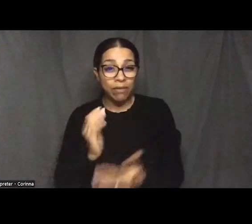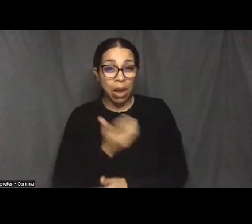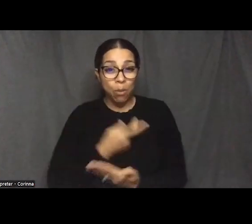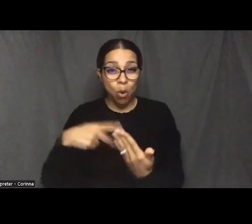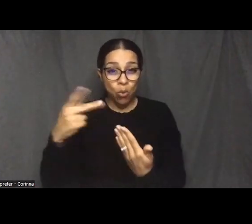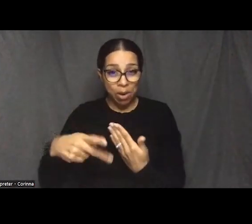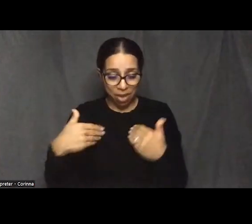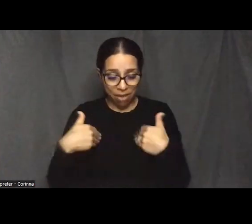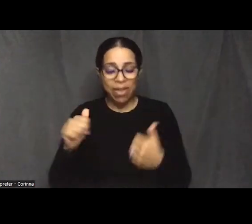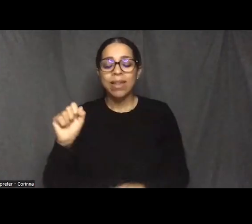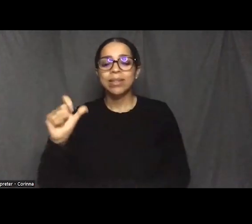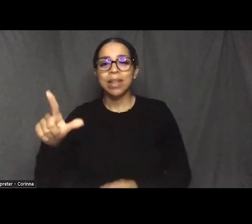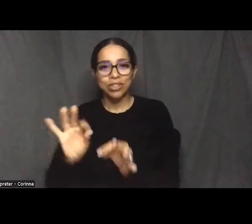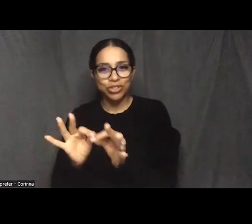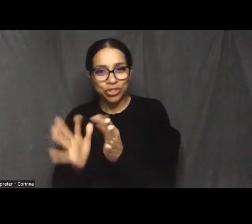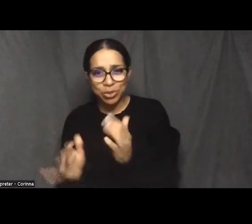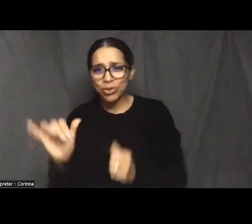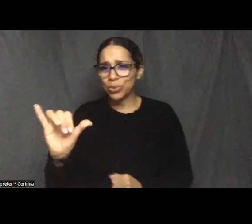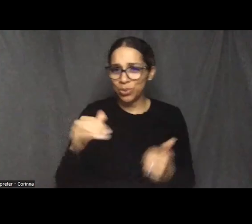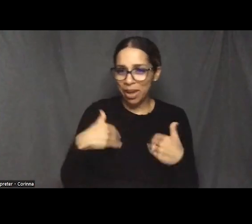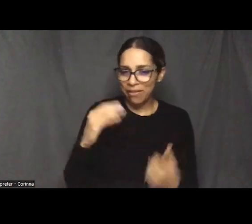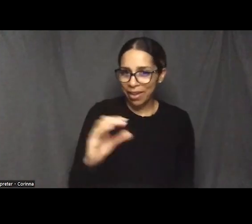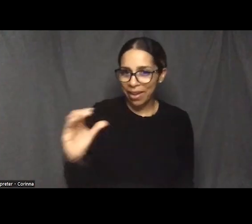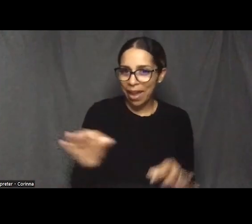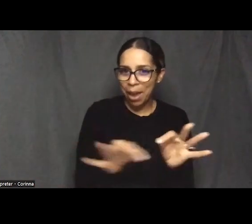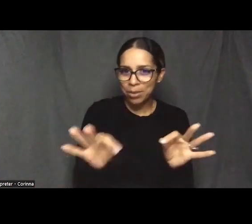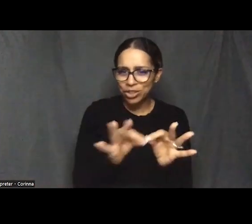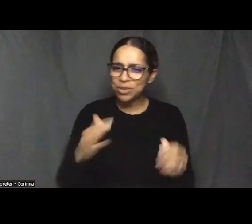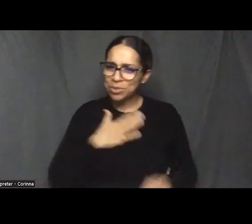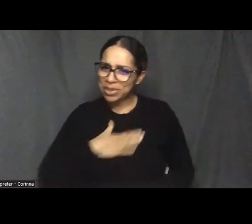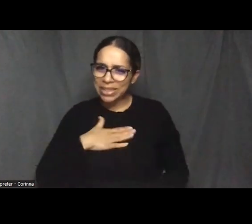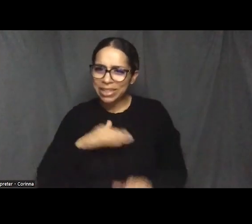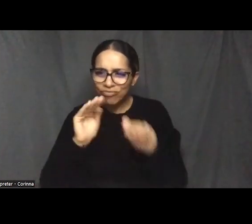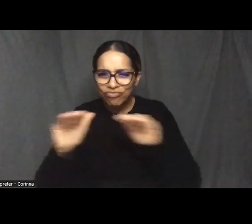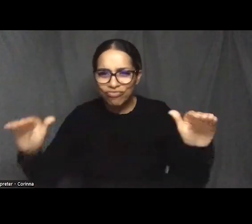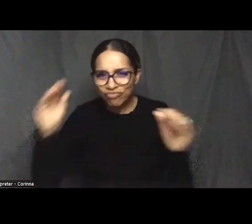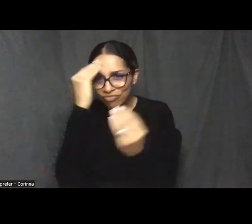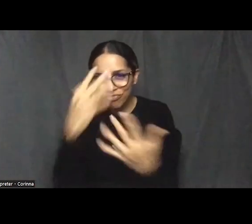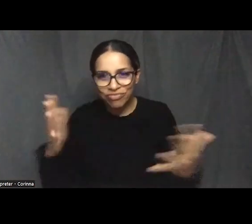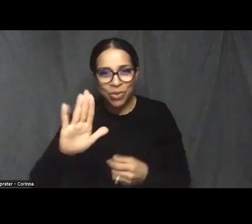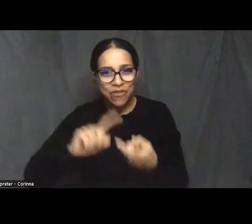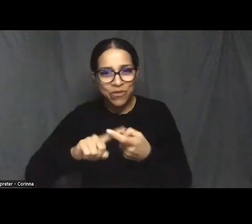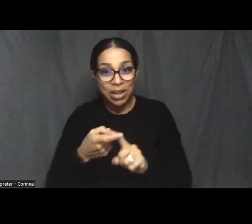So please tell your friends our aim is to be accessible to all the Peale's mission